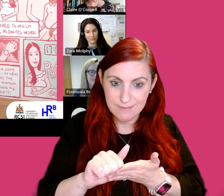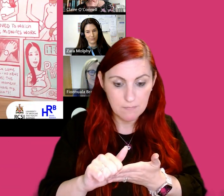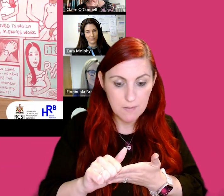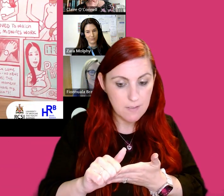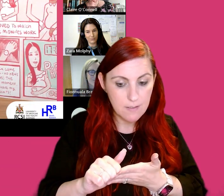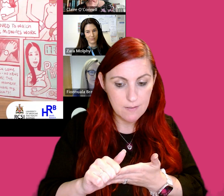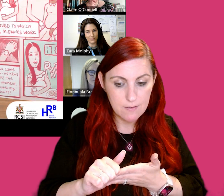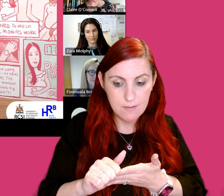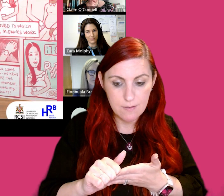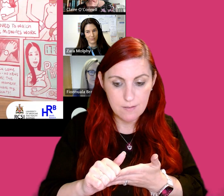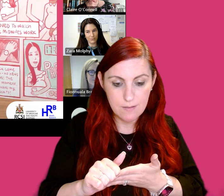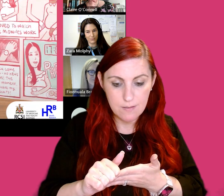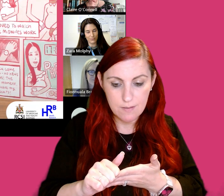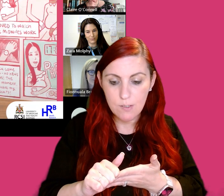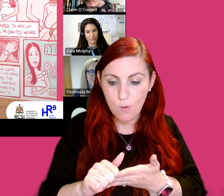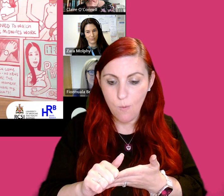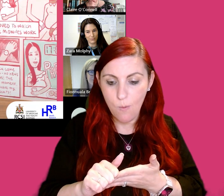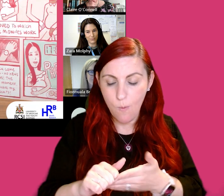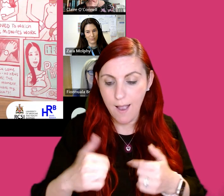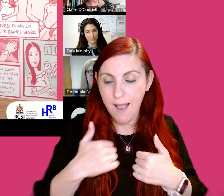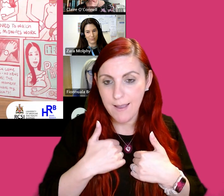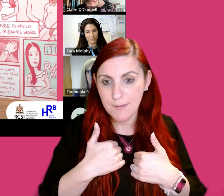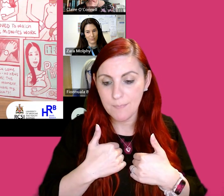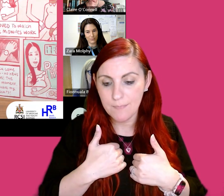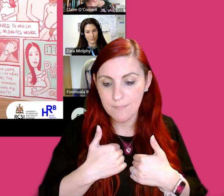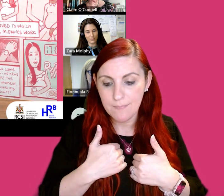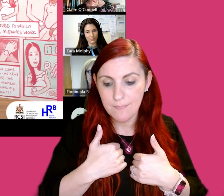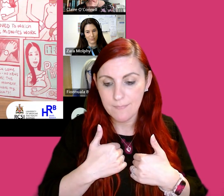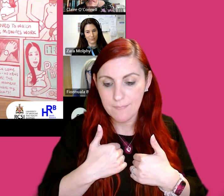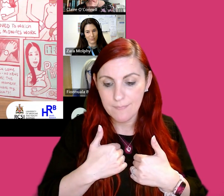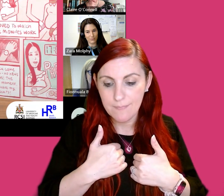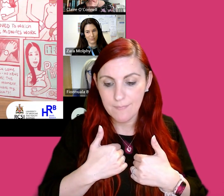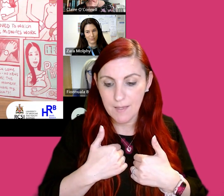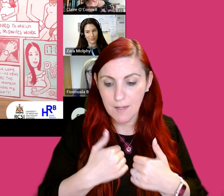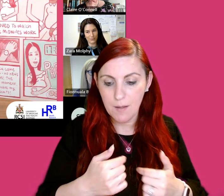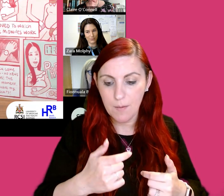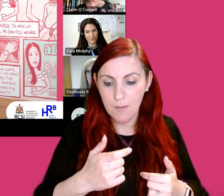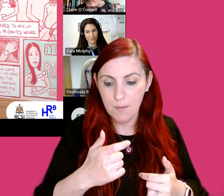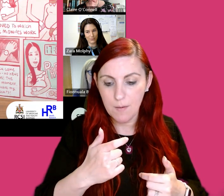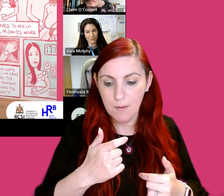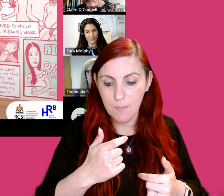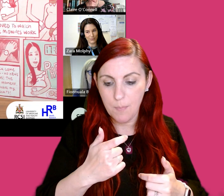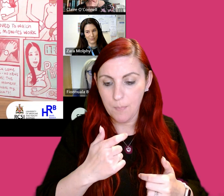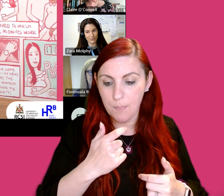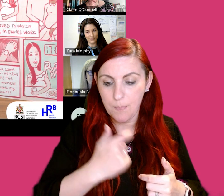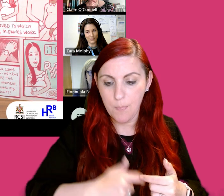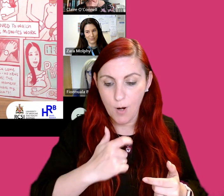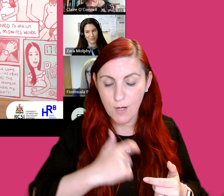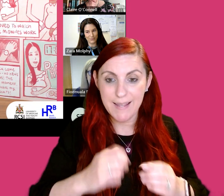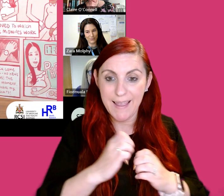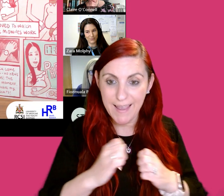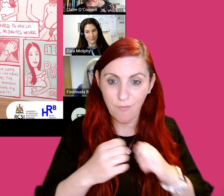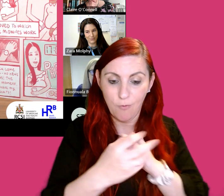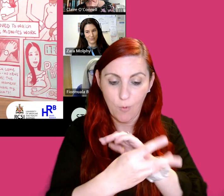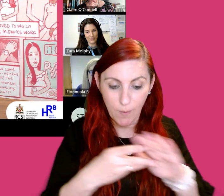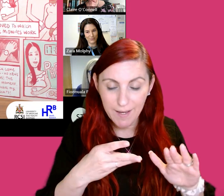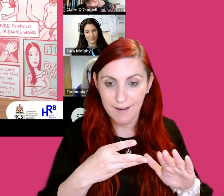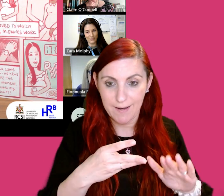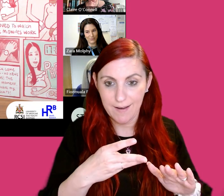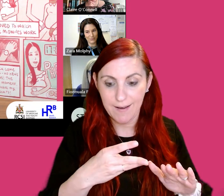uh I may per I make uh personally a point every week to share to to bring around the copies in